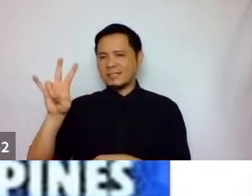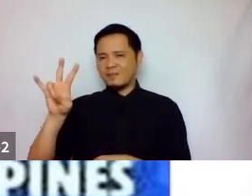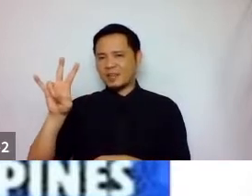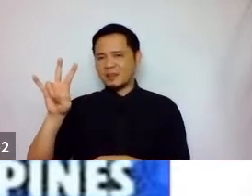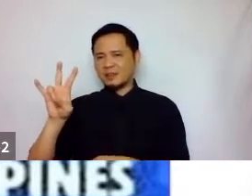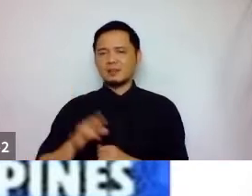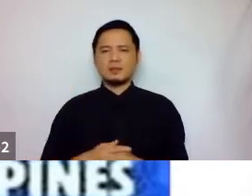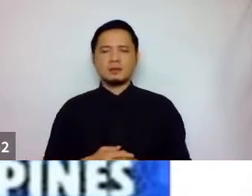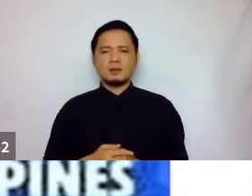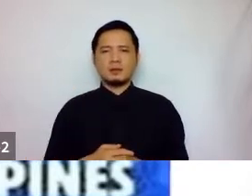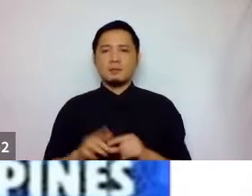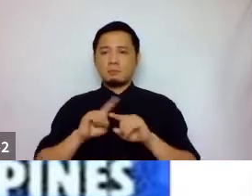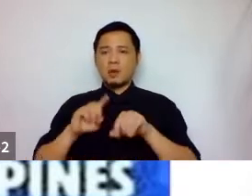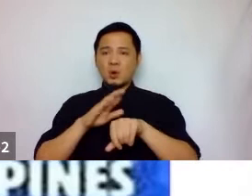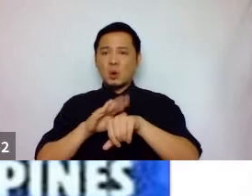It is also said to have double mutation.